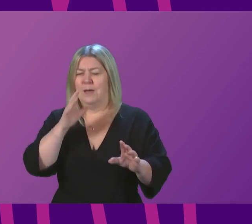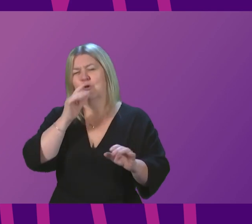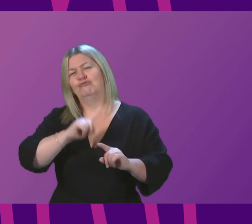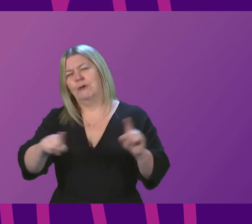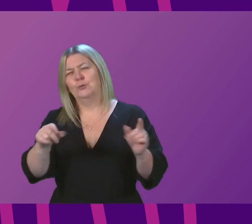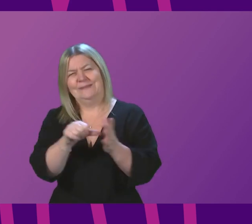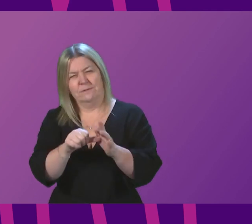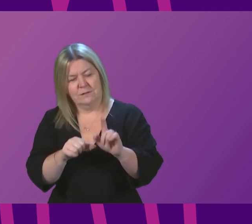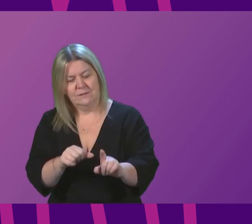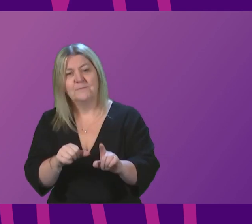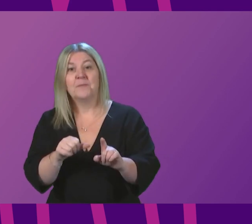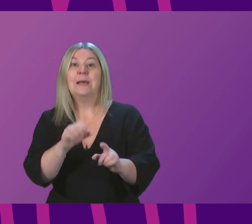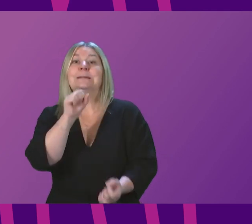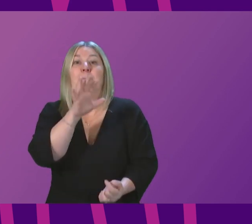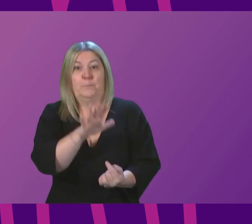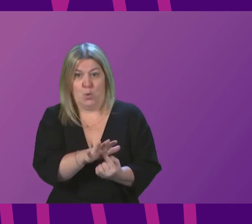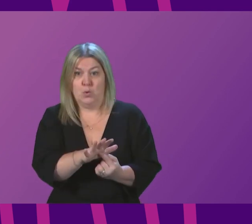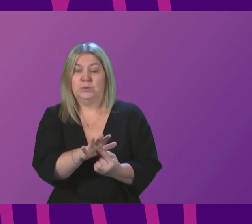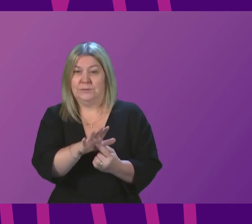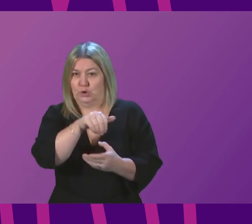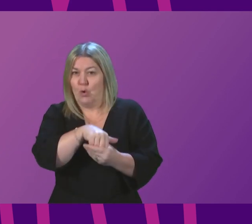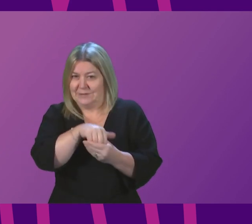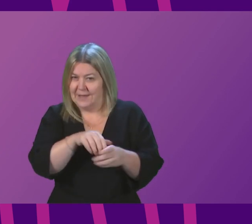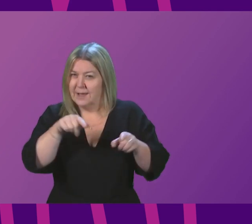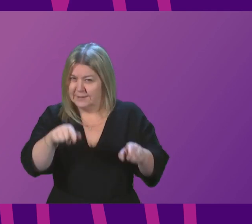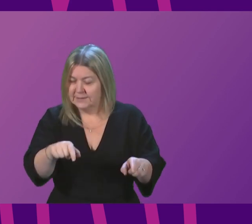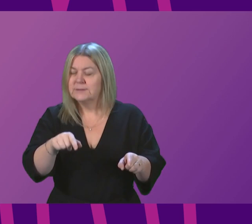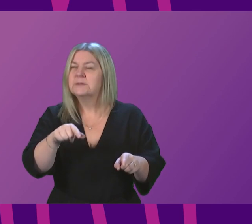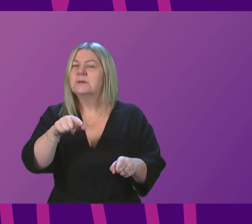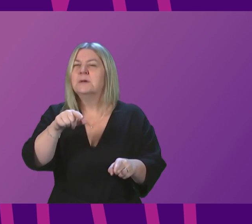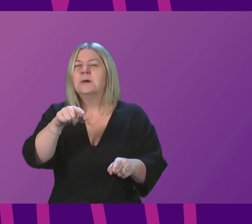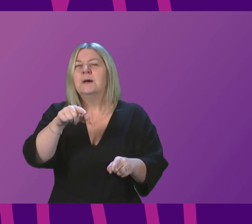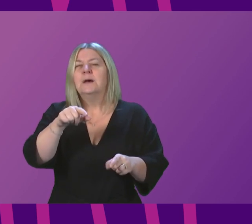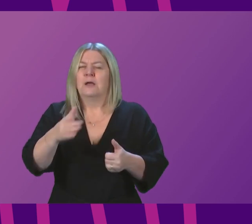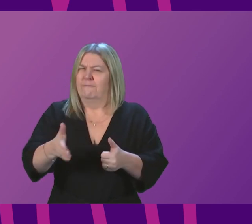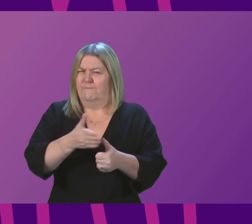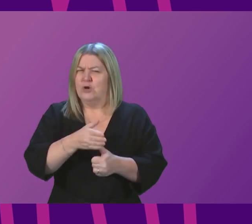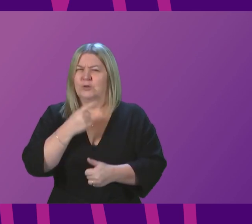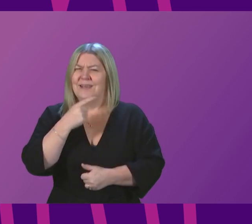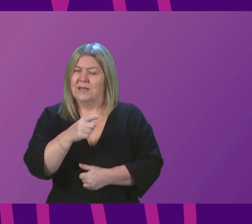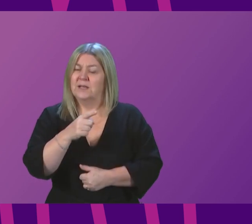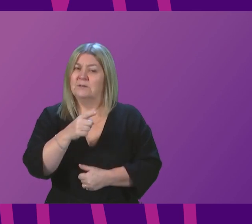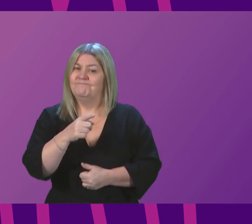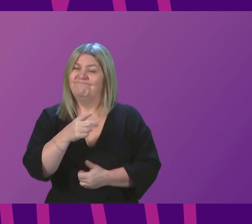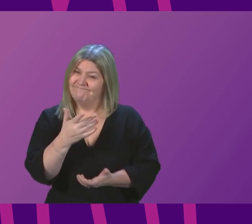of the context—Anas Sarwar, in his first question—as, I think, the Official Report will bear out—referred to something that I said 10 months ago and then tried to say